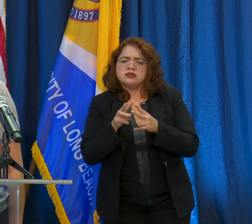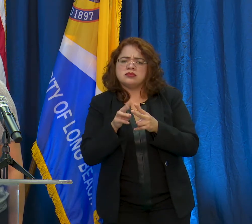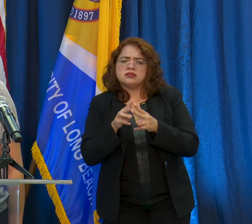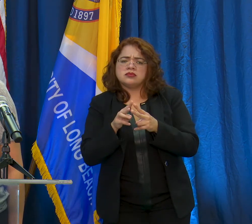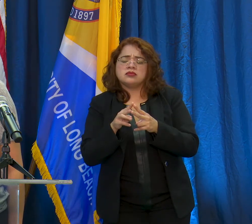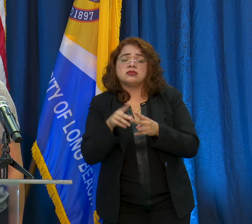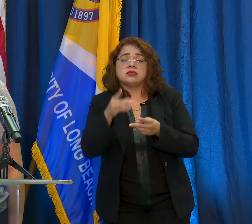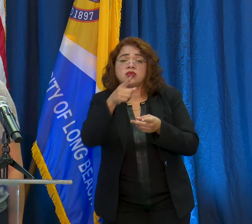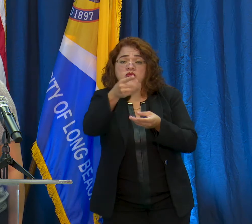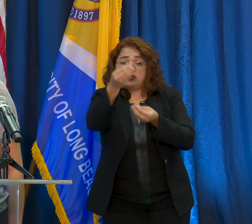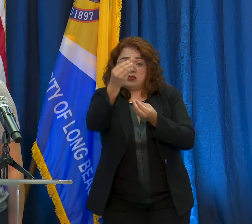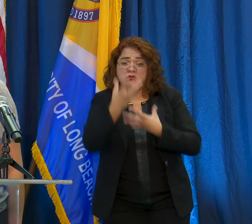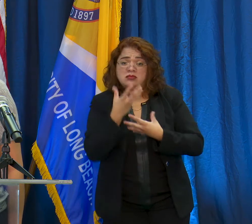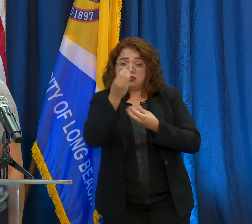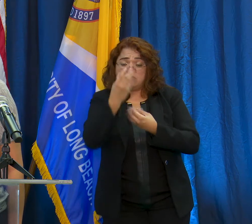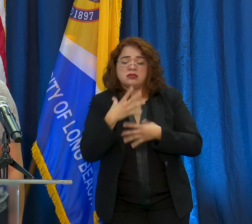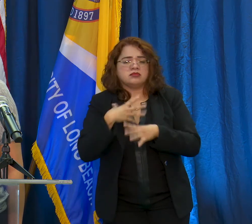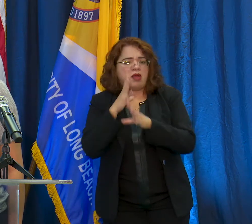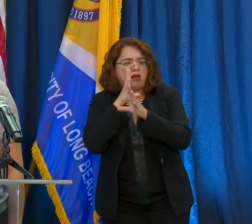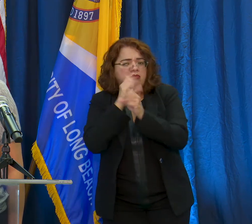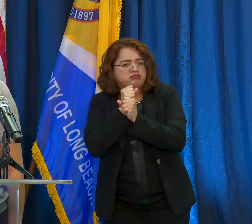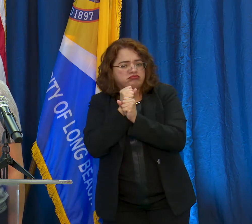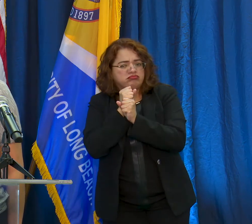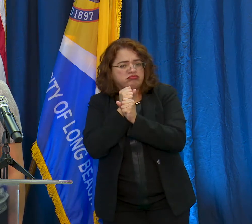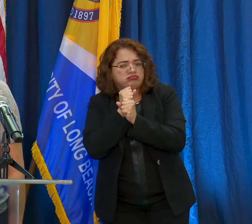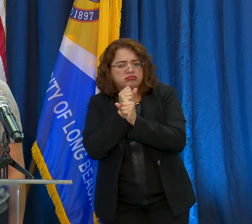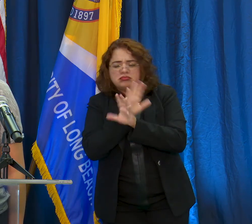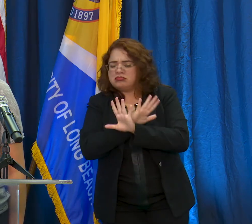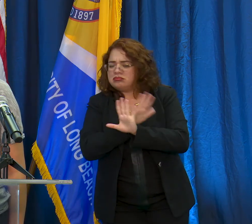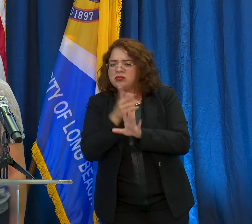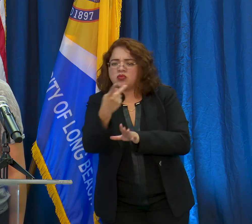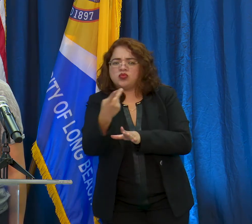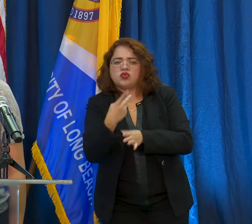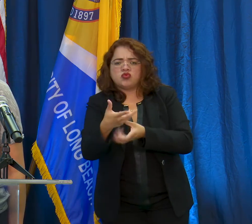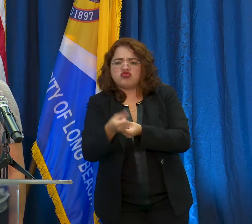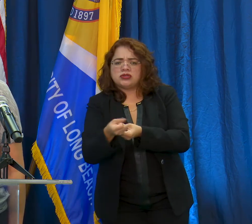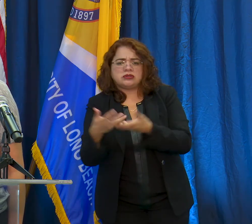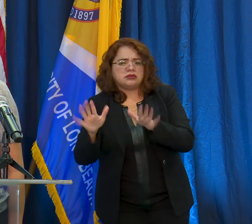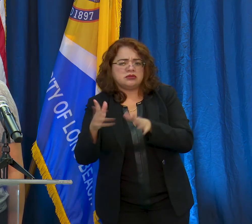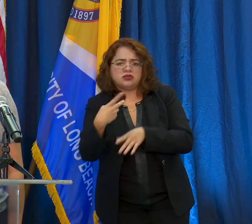confidential and is very important